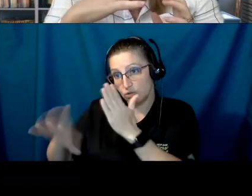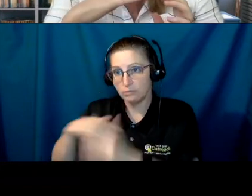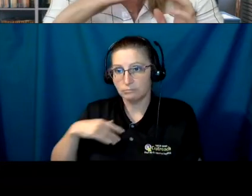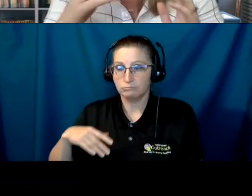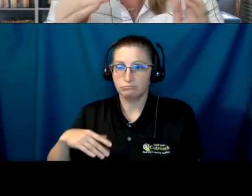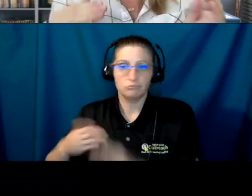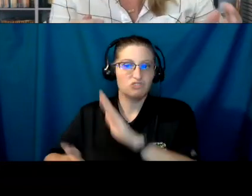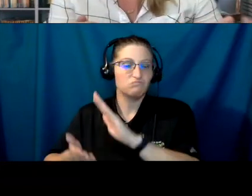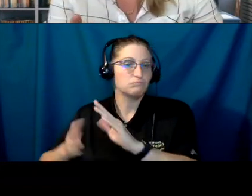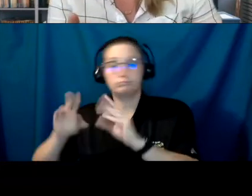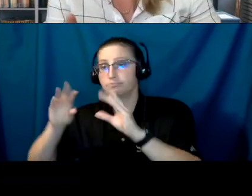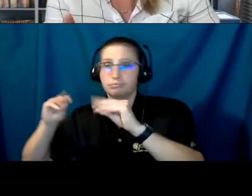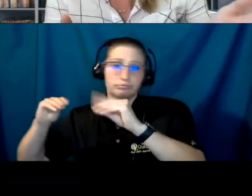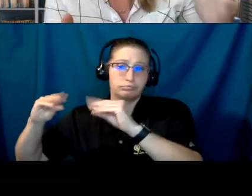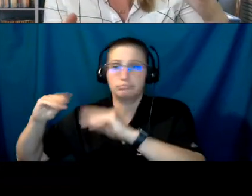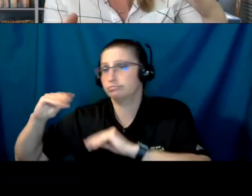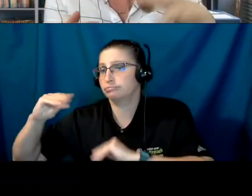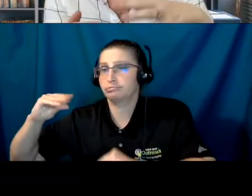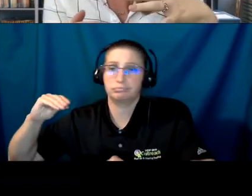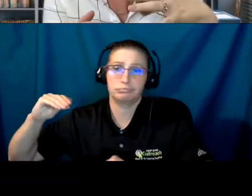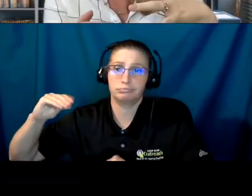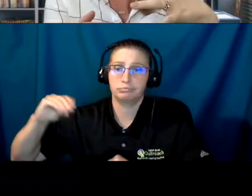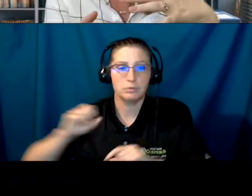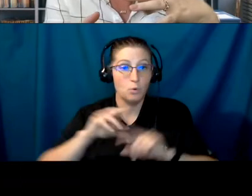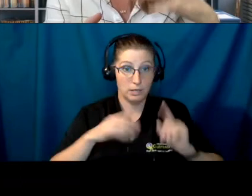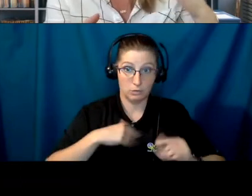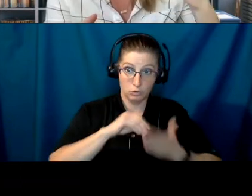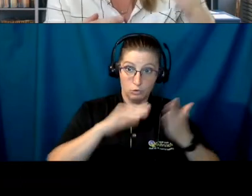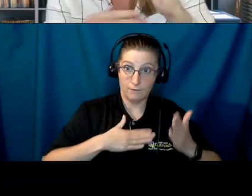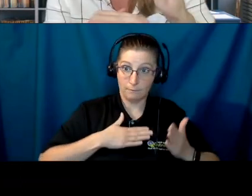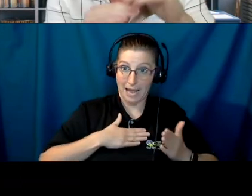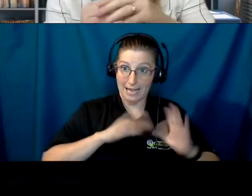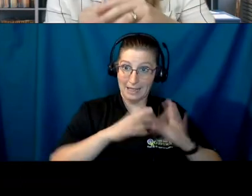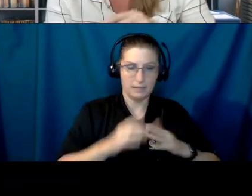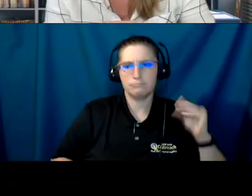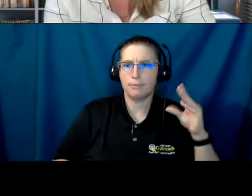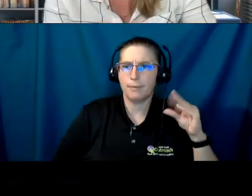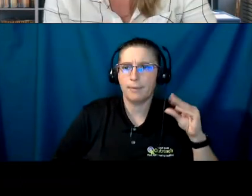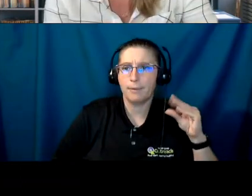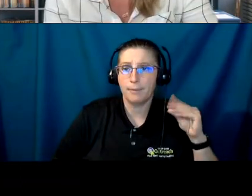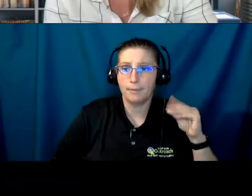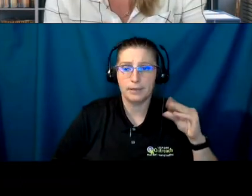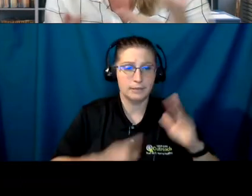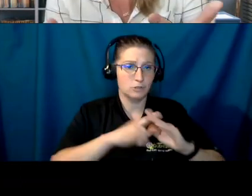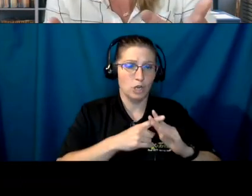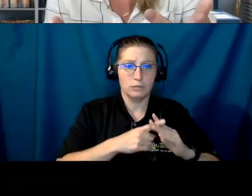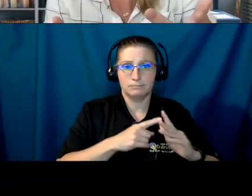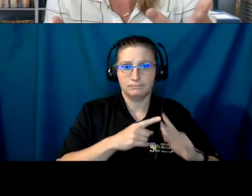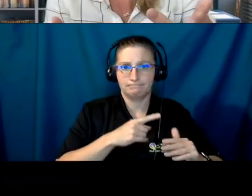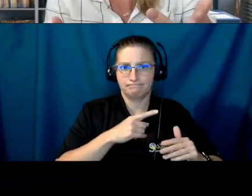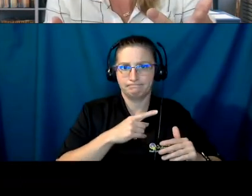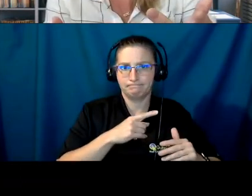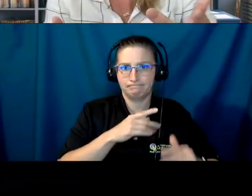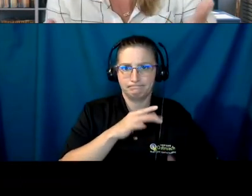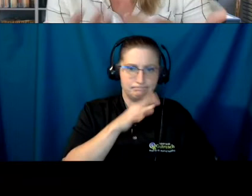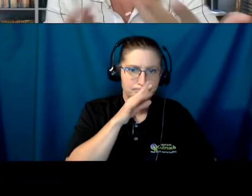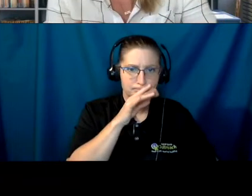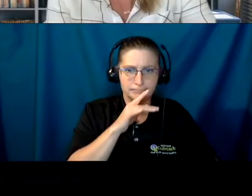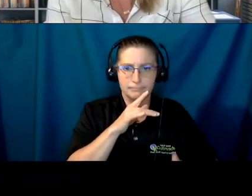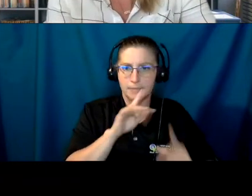show. I've also had the student from my classroom you know, start talking about like dinosaurs